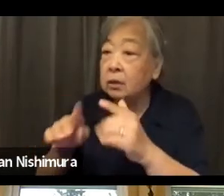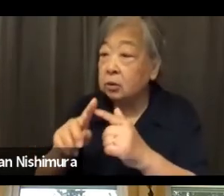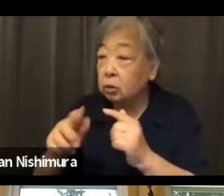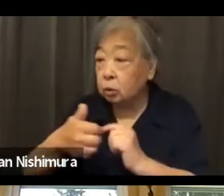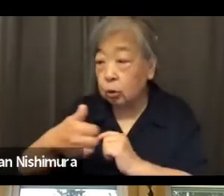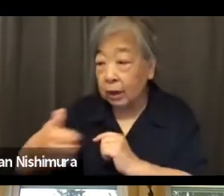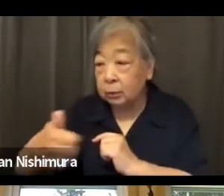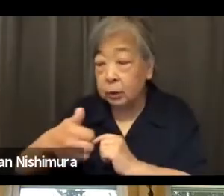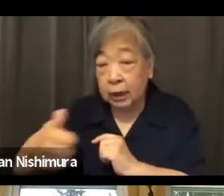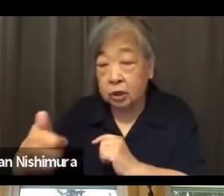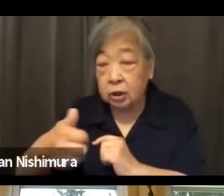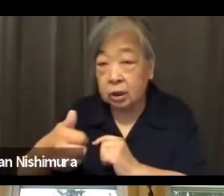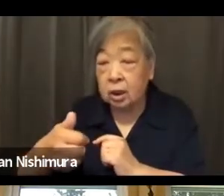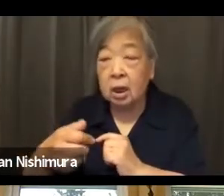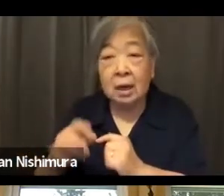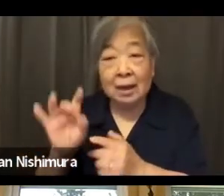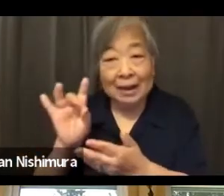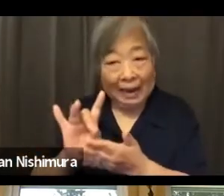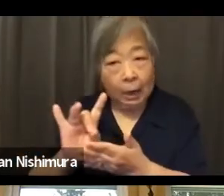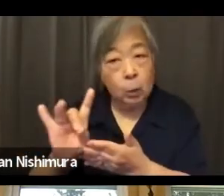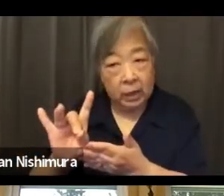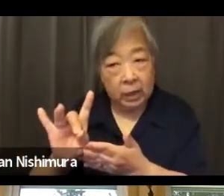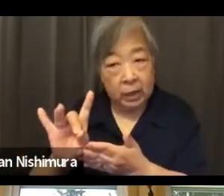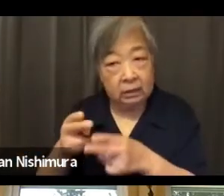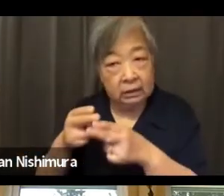certainly 8 weeks is considered a minimum.